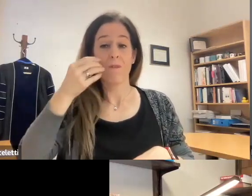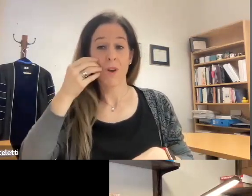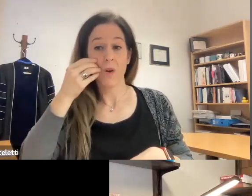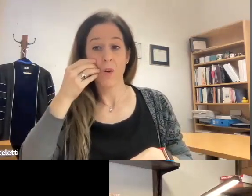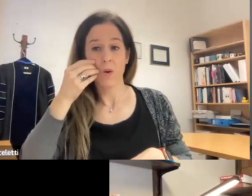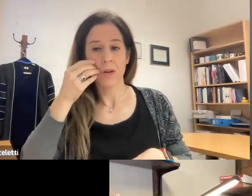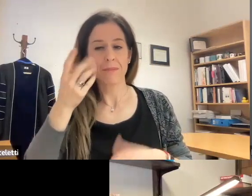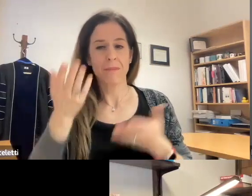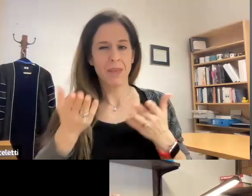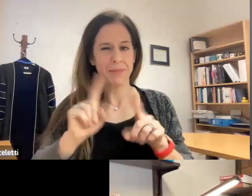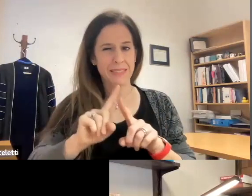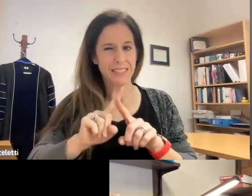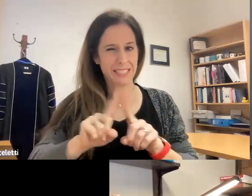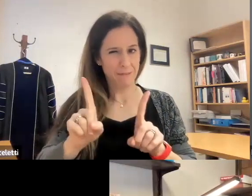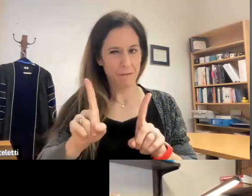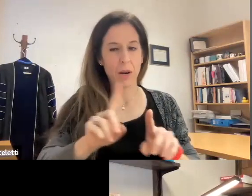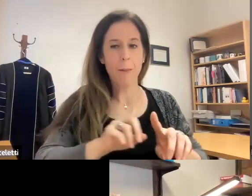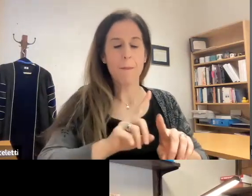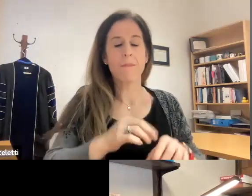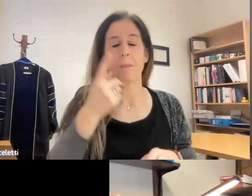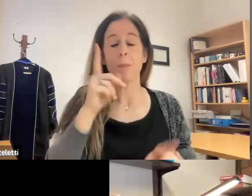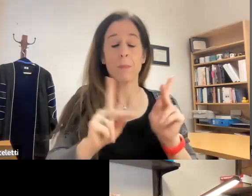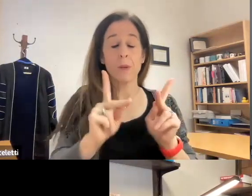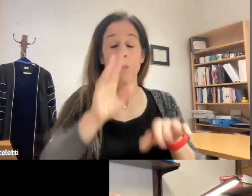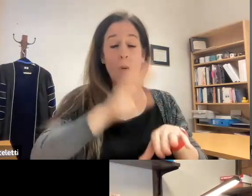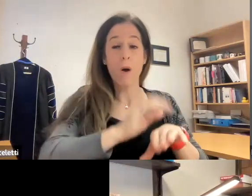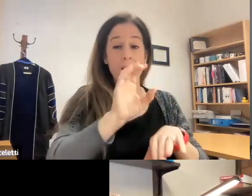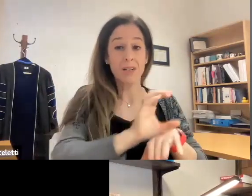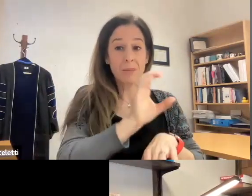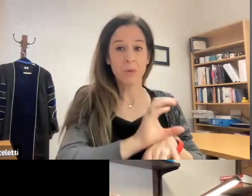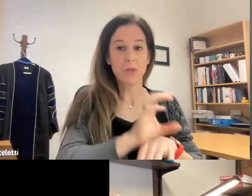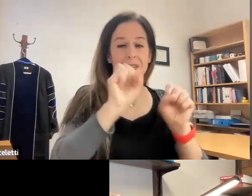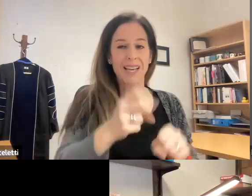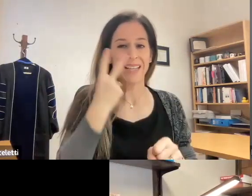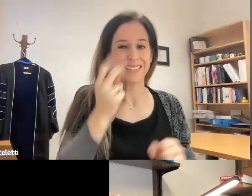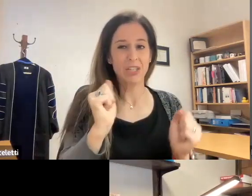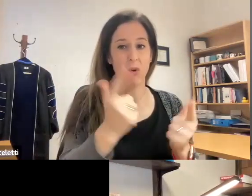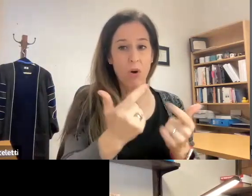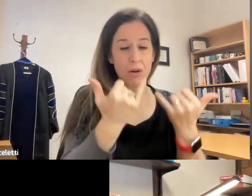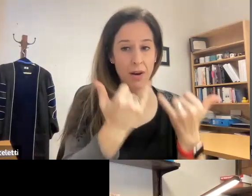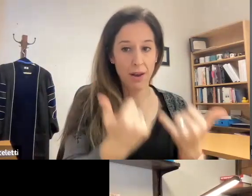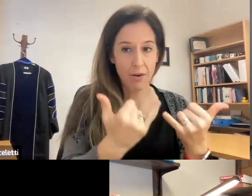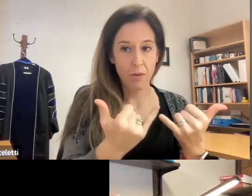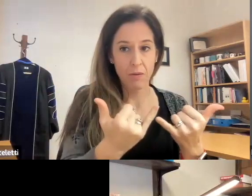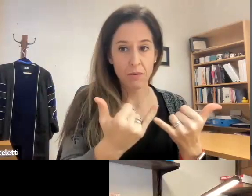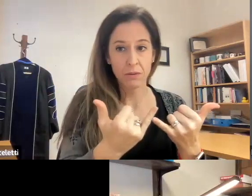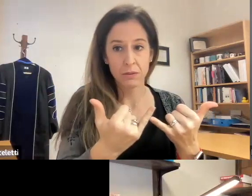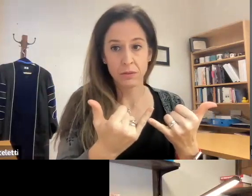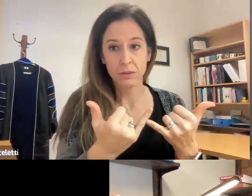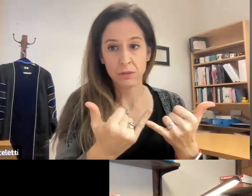If you're using an iPad or your phone, it's different, but people who are using their computer, hopefully you can